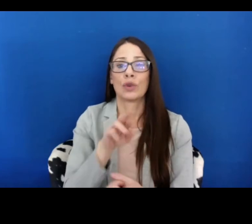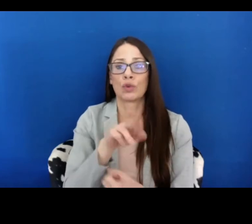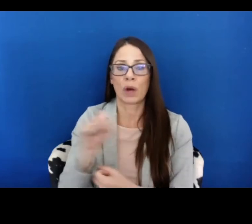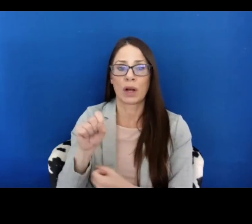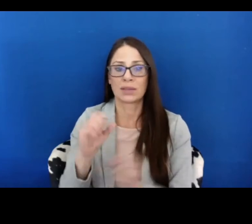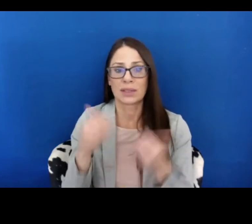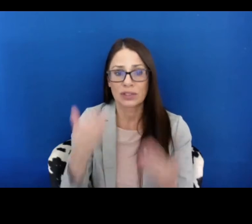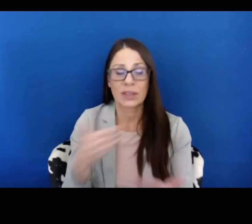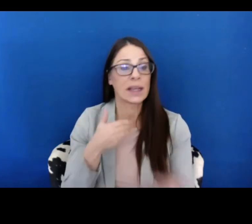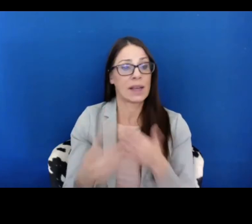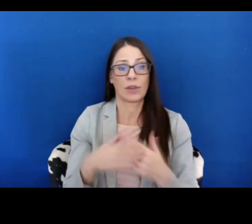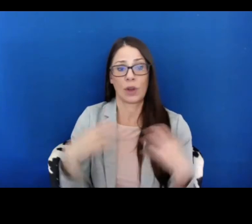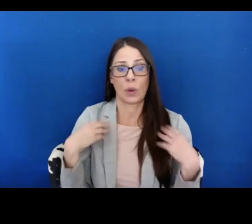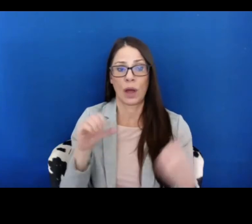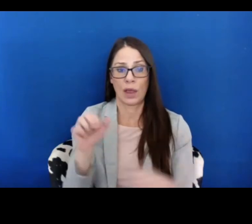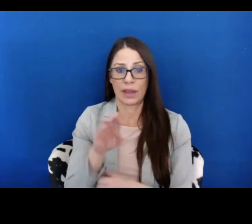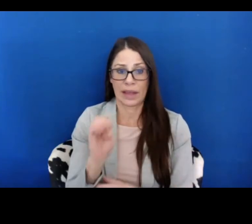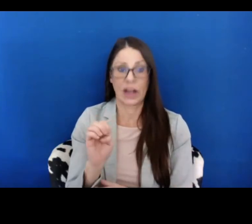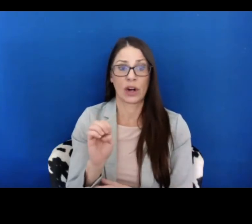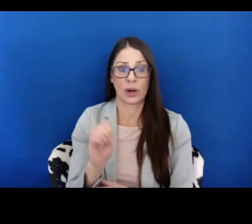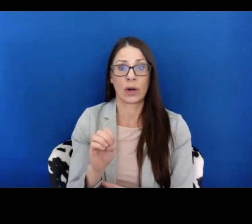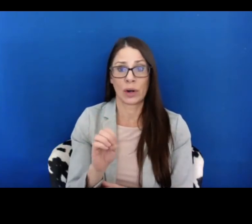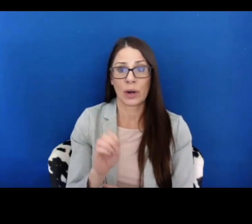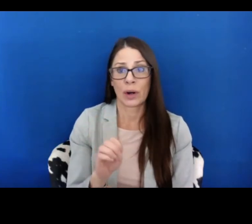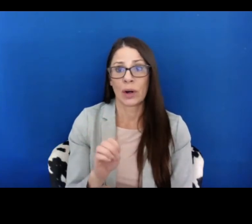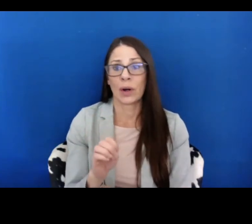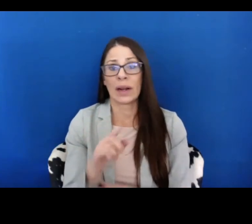workers needed to limit visits in order to reduce the spread of Kovac 19.